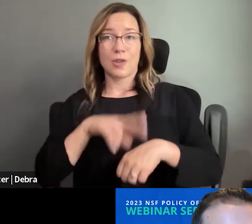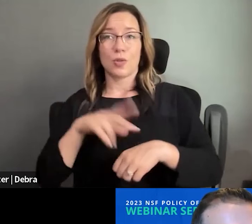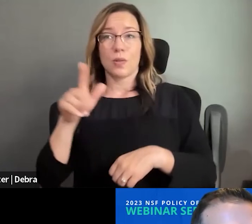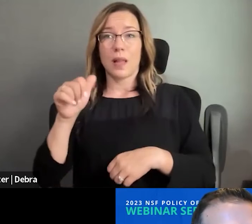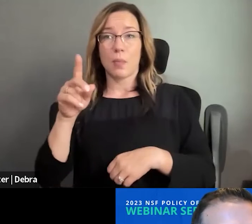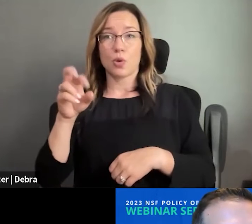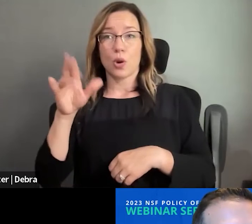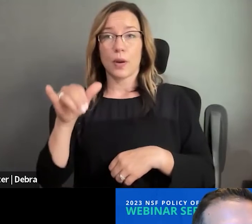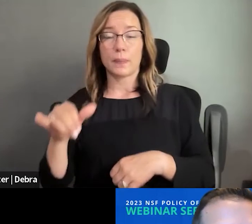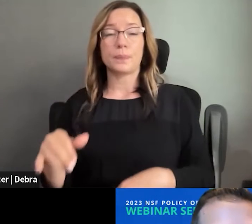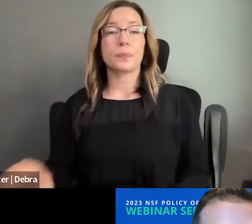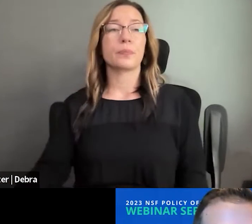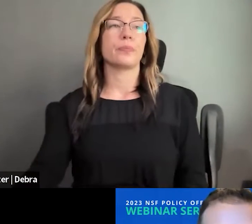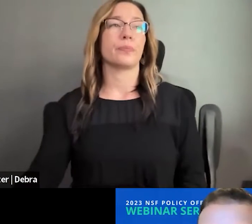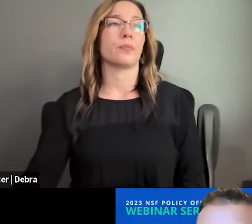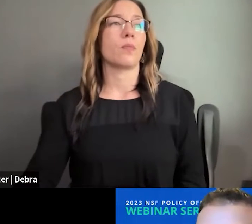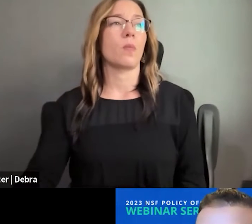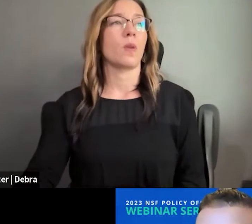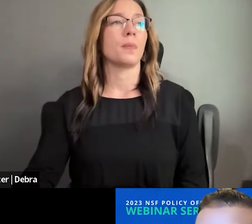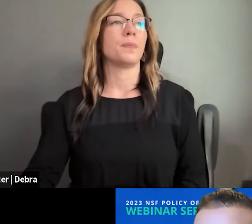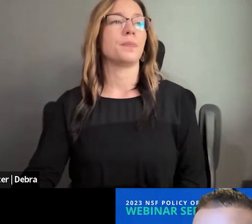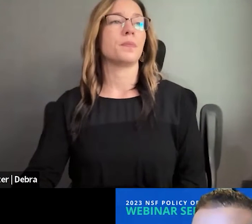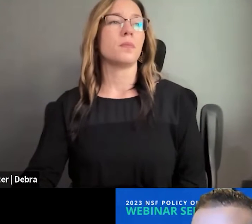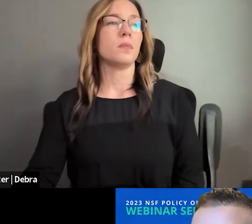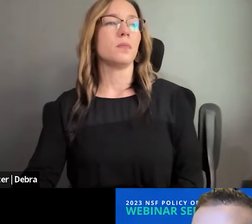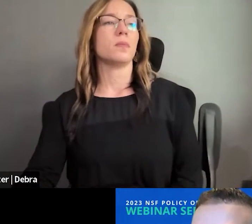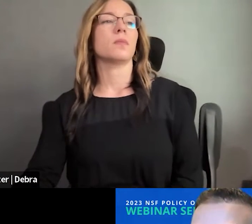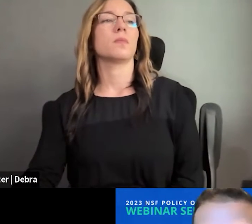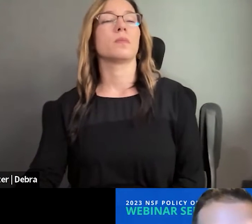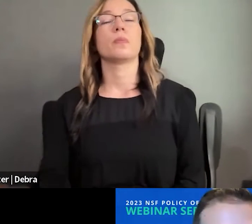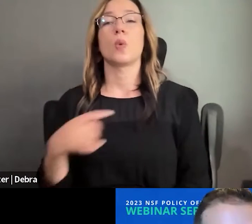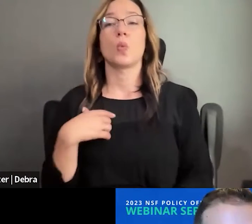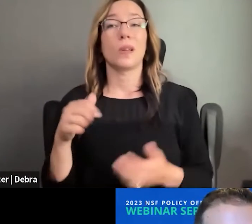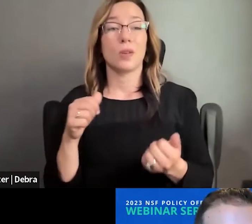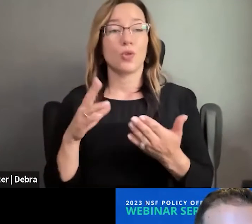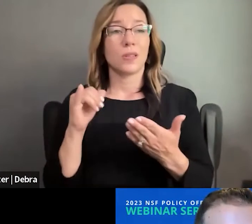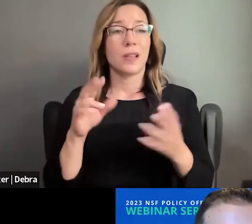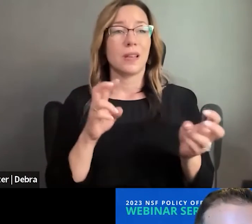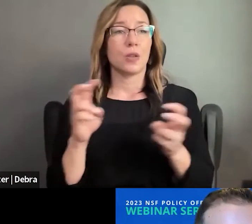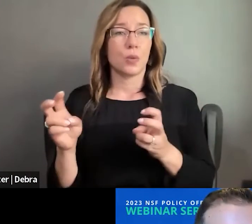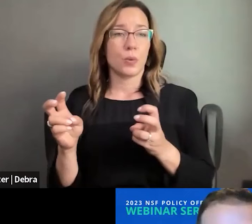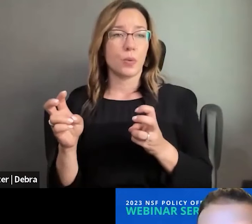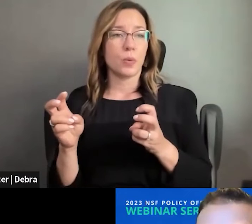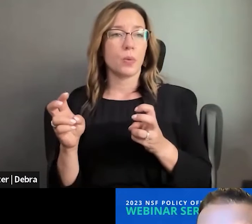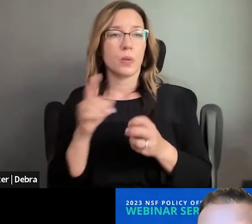Jean Feldman: Yes. We actually addressed that issue in the actual text of